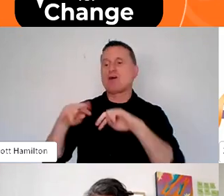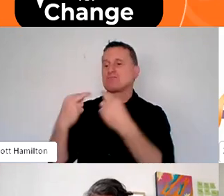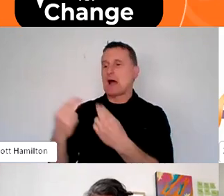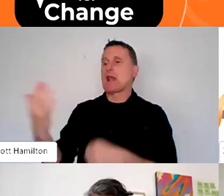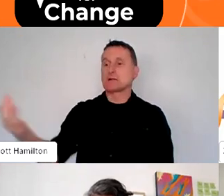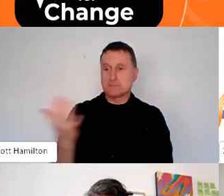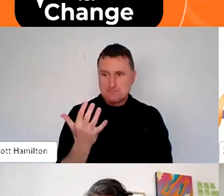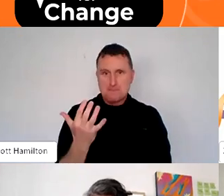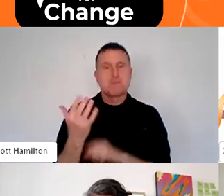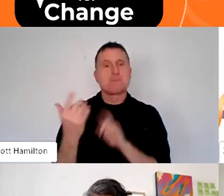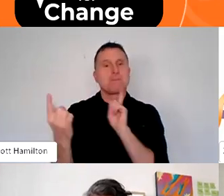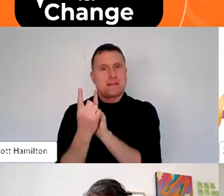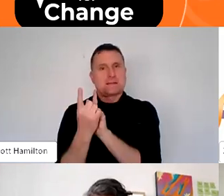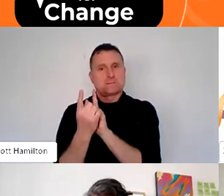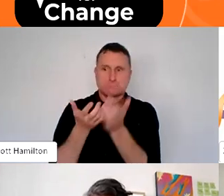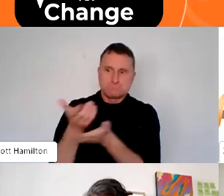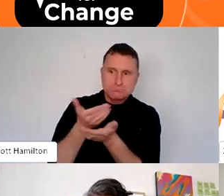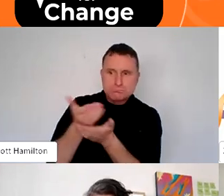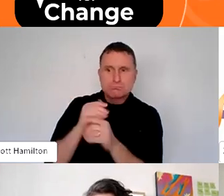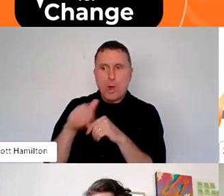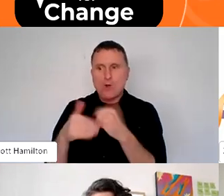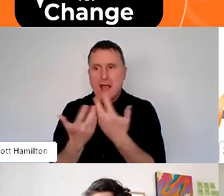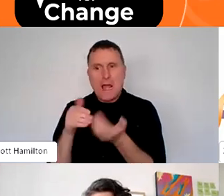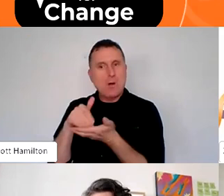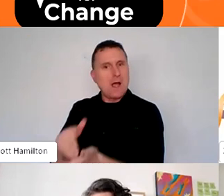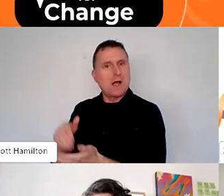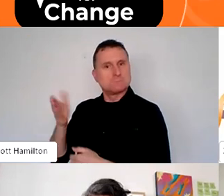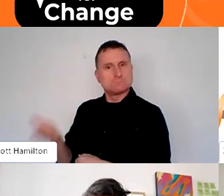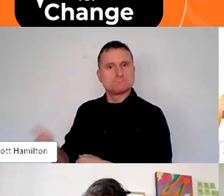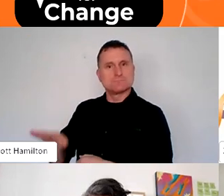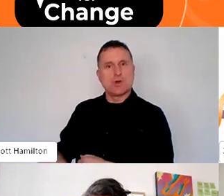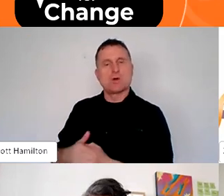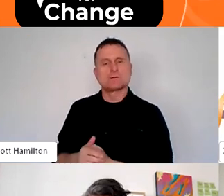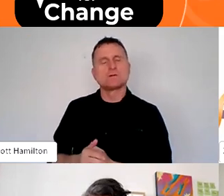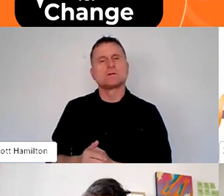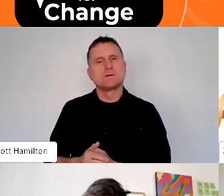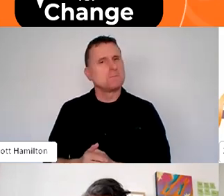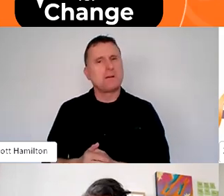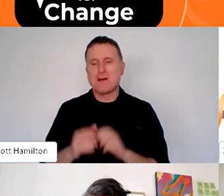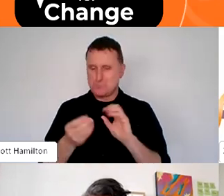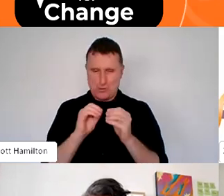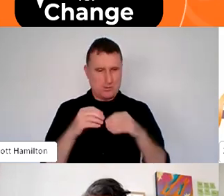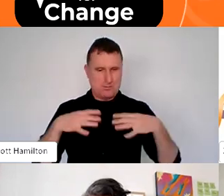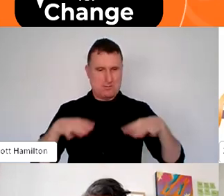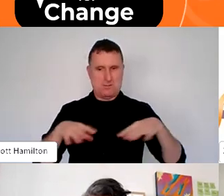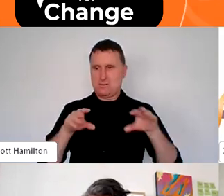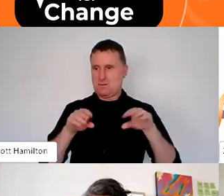with them around what might need to happen next. But shifting a problem doesn't solve the problem, it just shifts it to somewhere